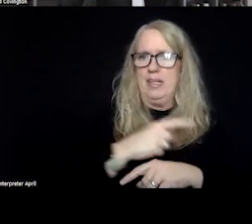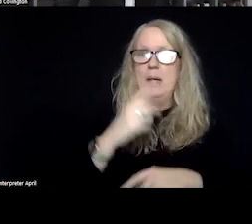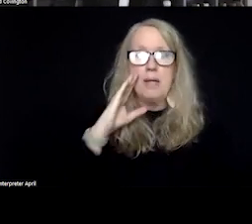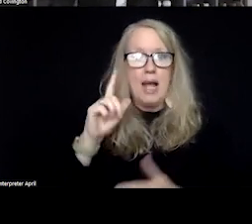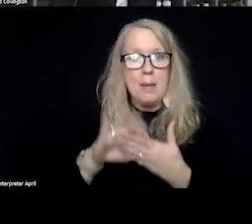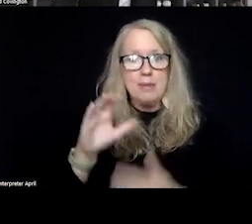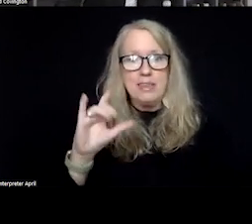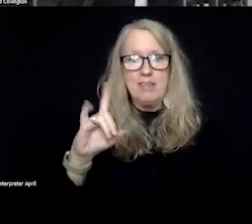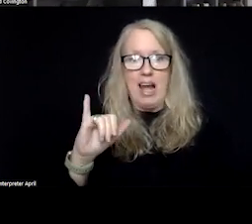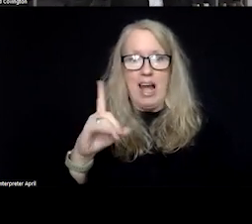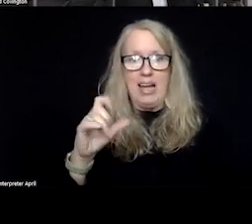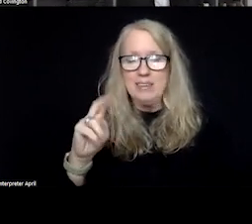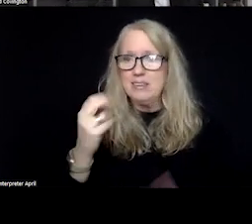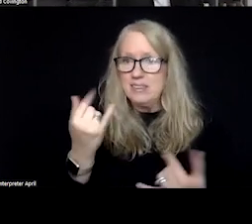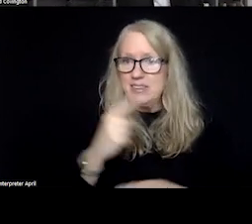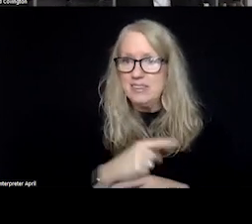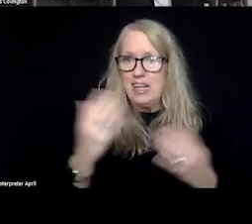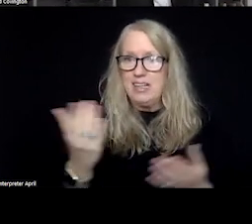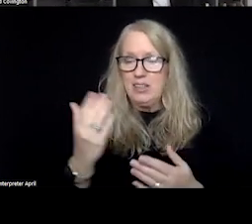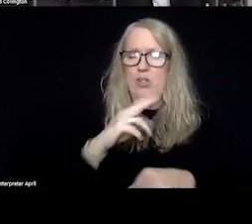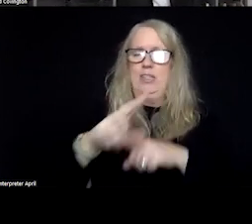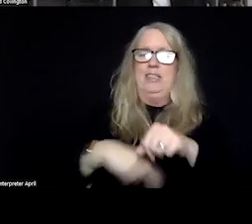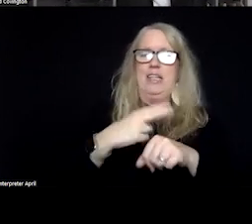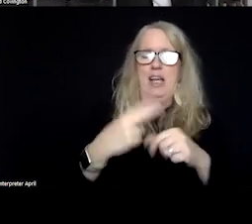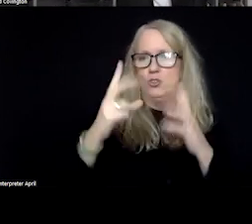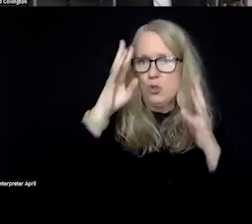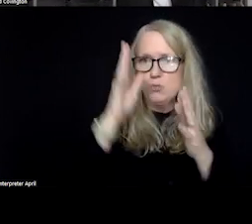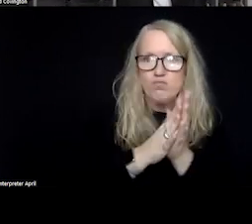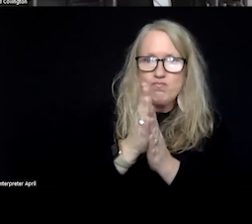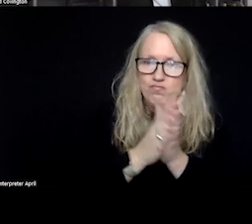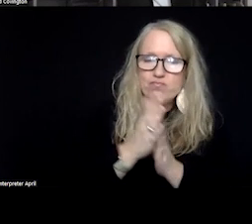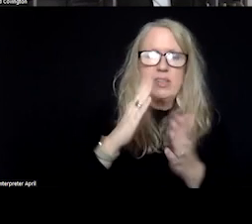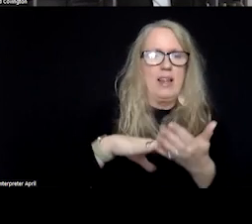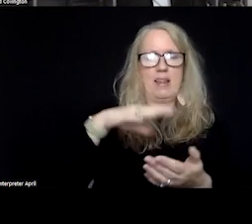TODAY. A NATIONAL INNOVATOR AND LEADER AND A FRIEND OF MINE